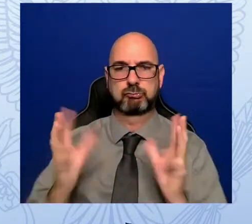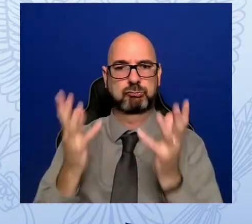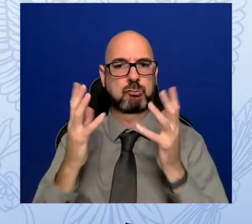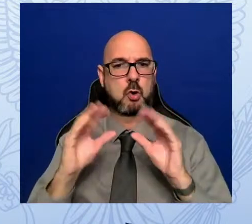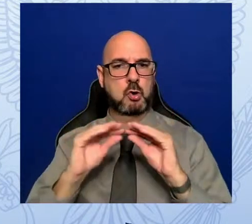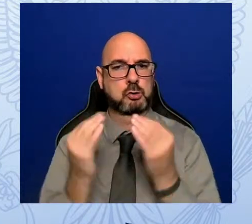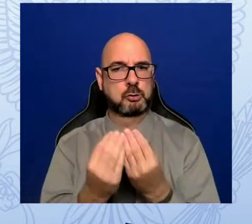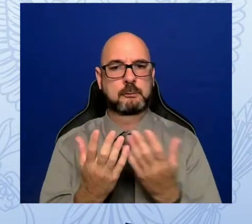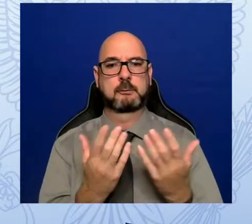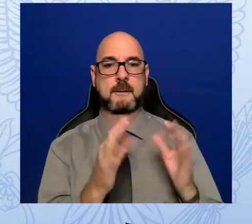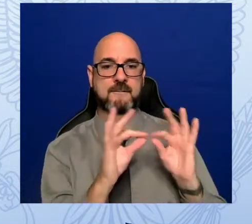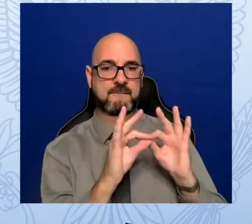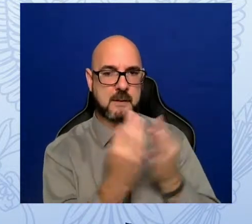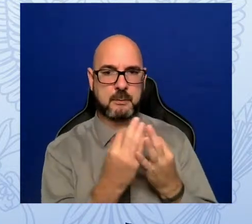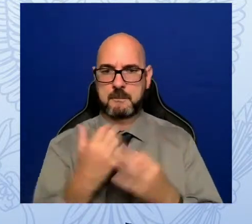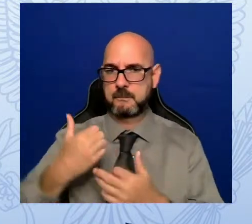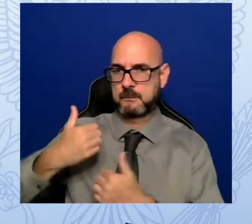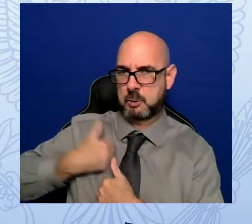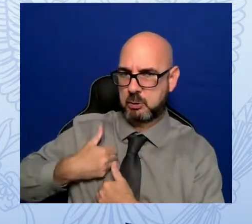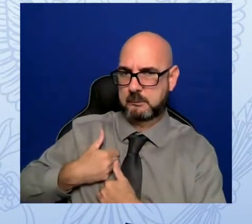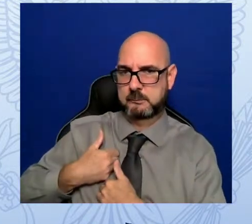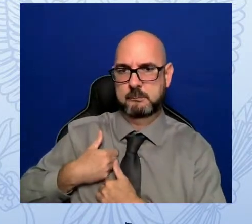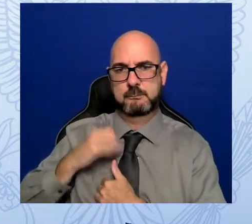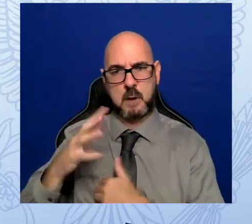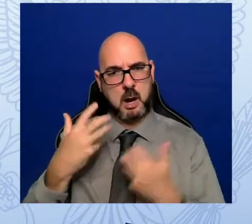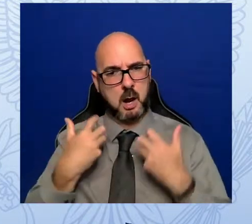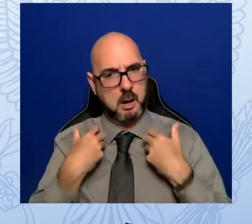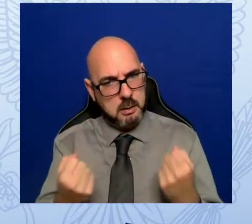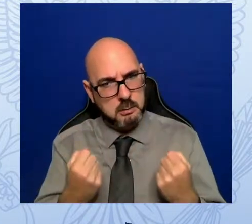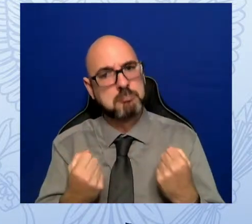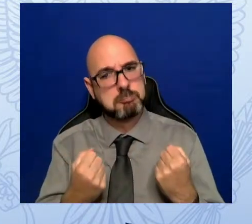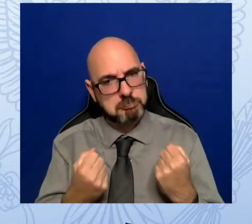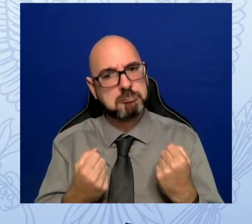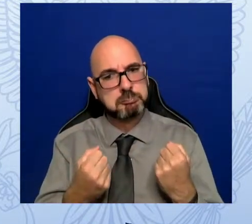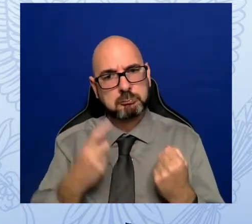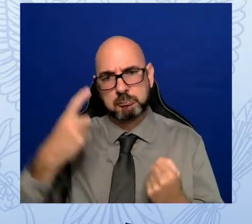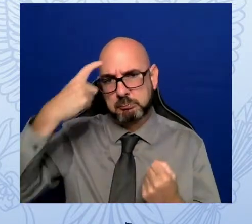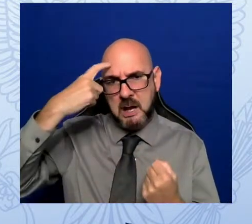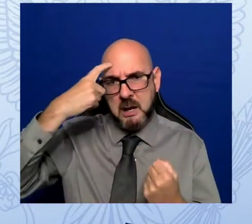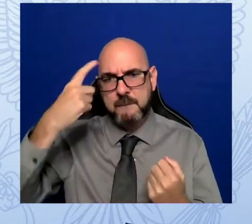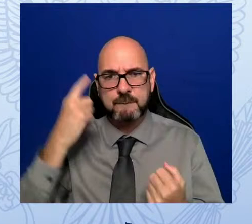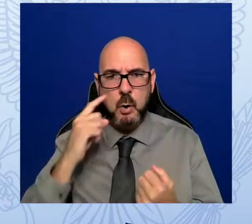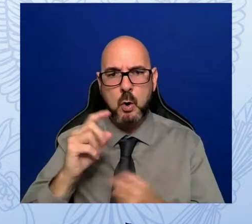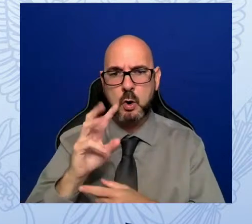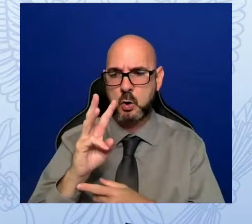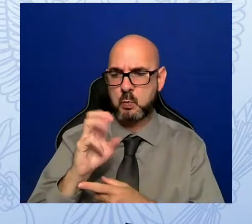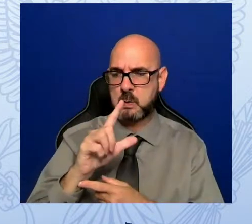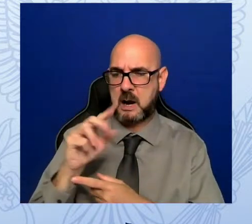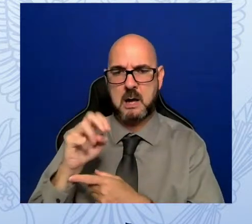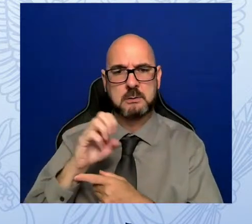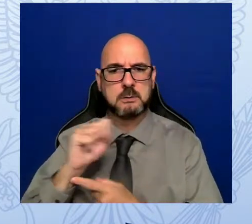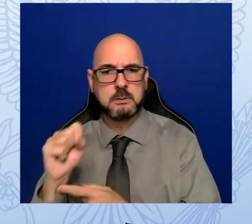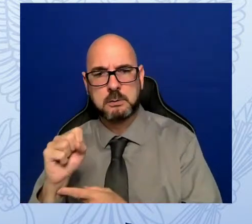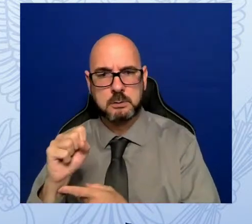We provide health and wellness programs and lead events like this to help build healthier lifestyles. Our dedication to health and wellness